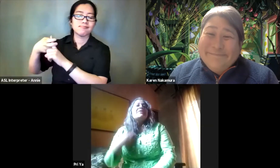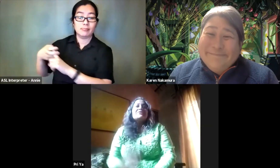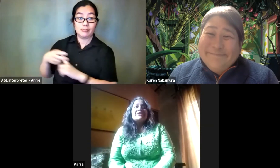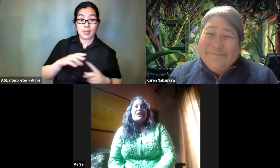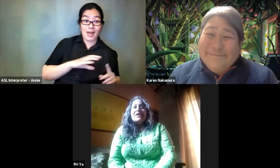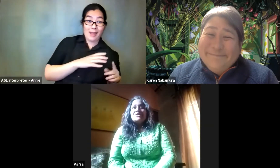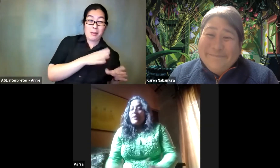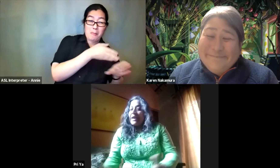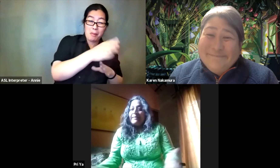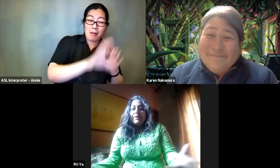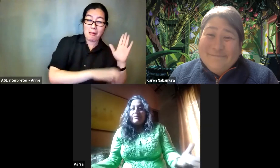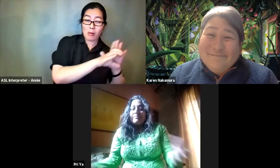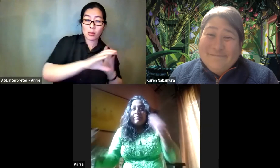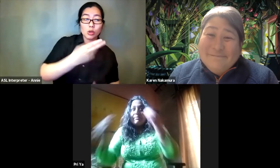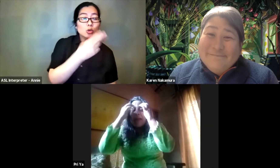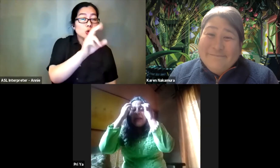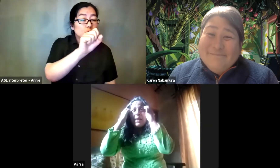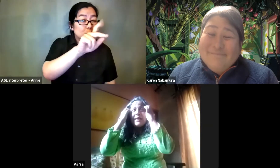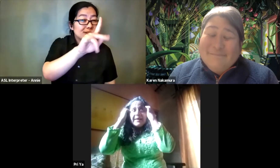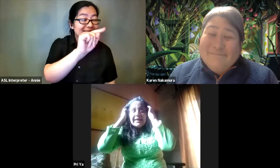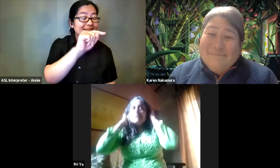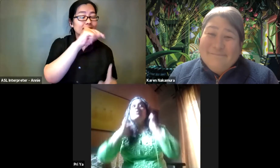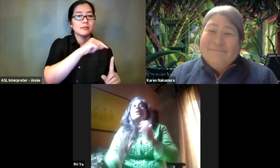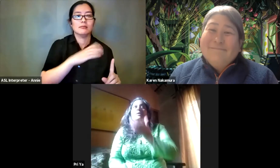interesting, so we had about many, many kids more than.